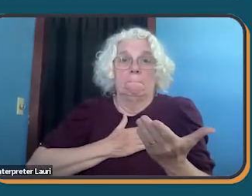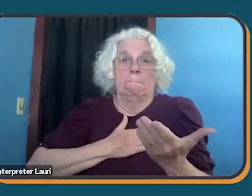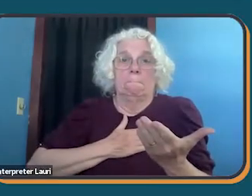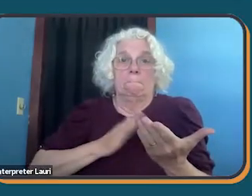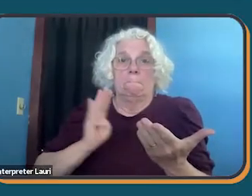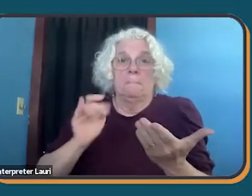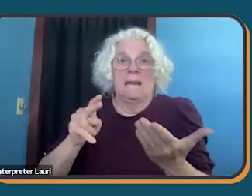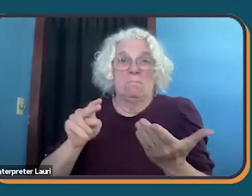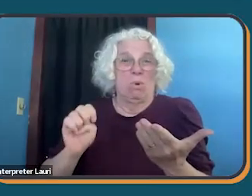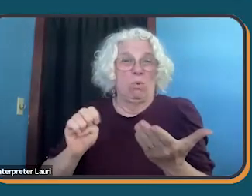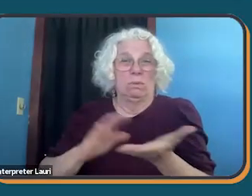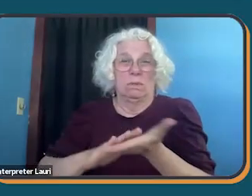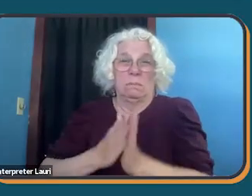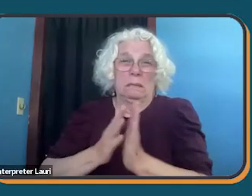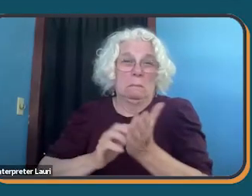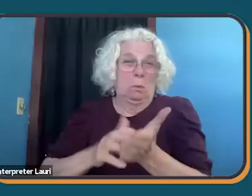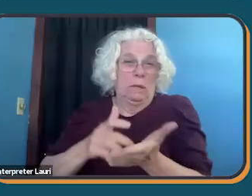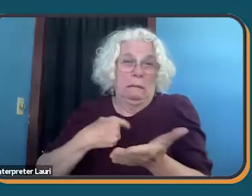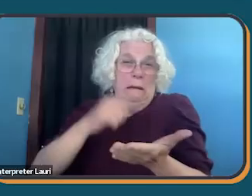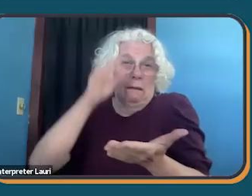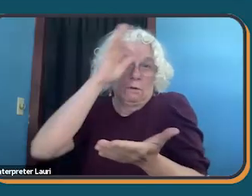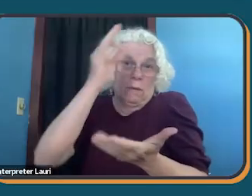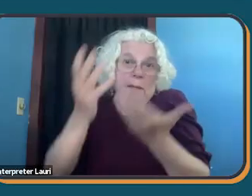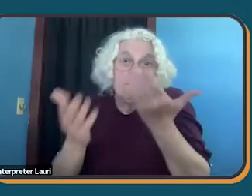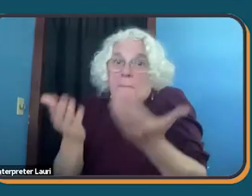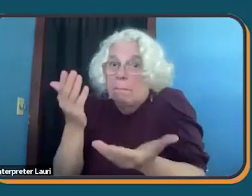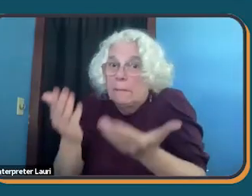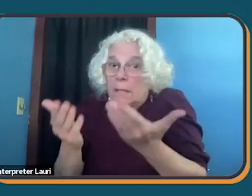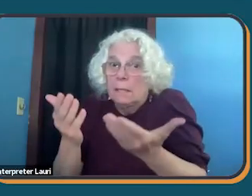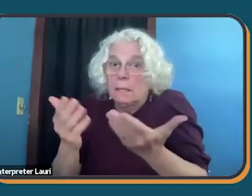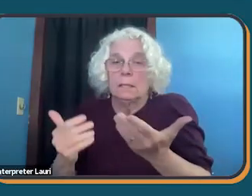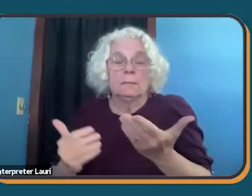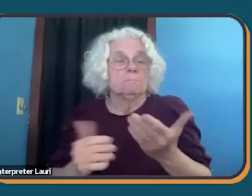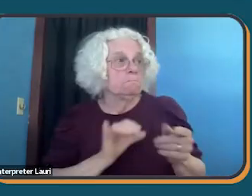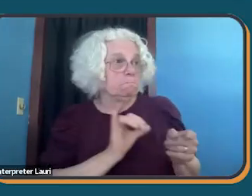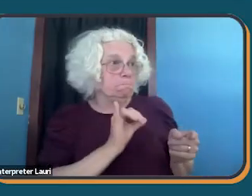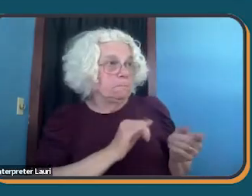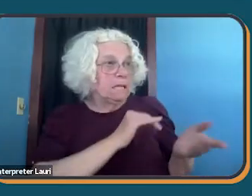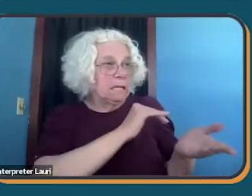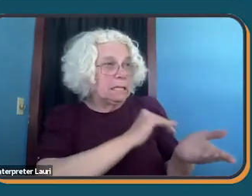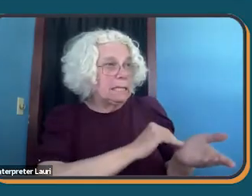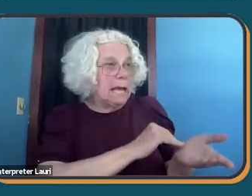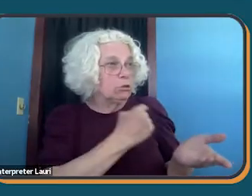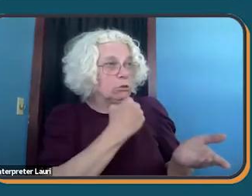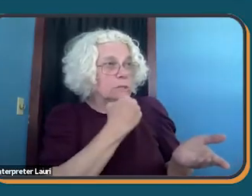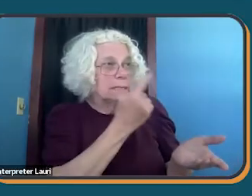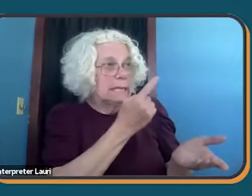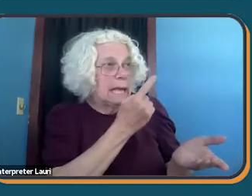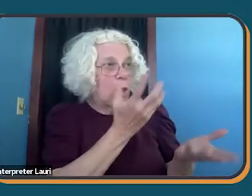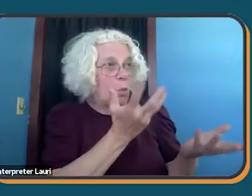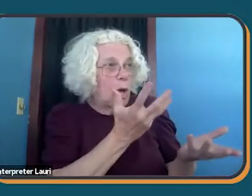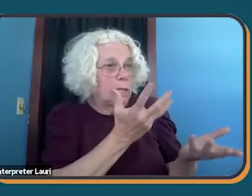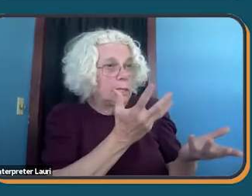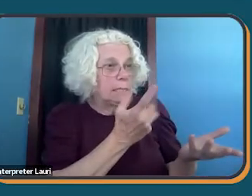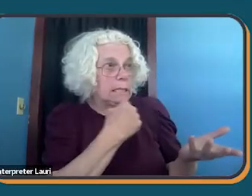and not even know it. Brooke Cruz: And what have your doctors told you about your risk for osteoporosis so far?